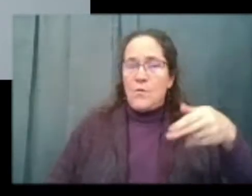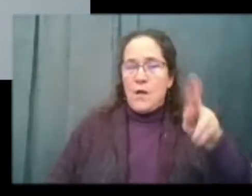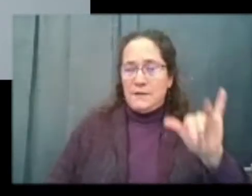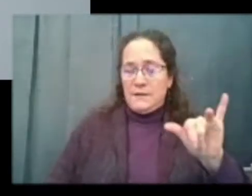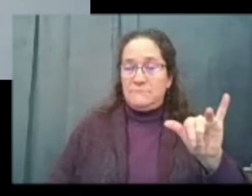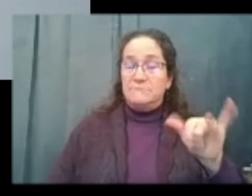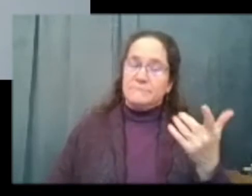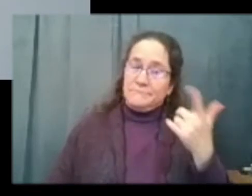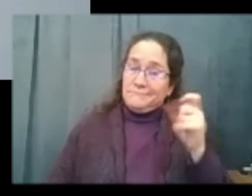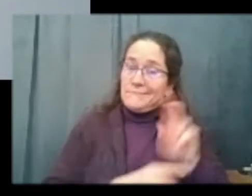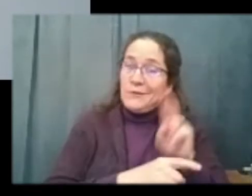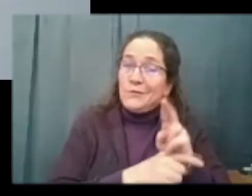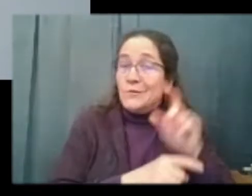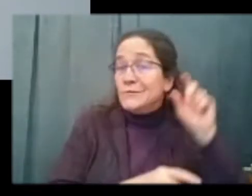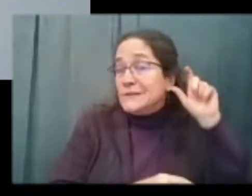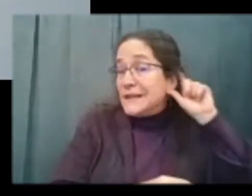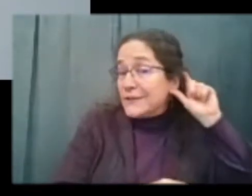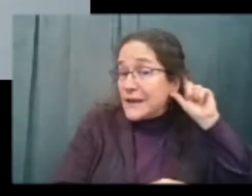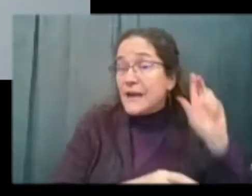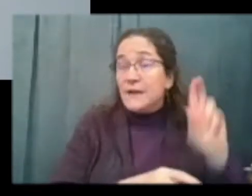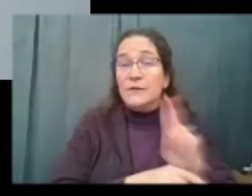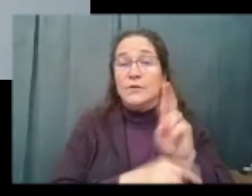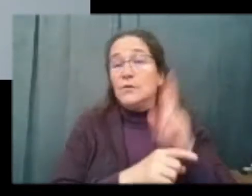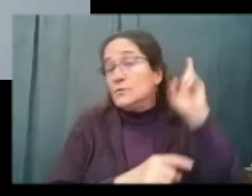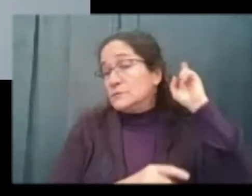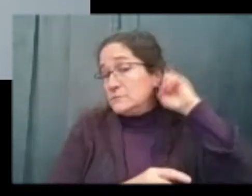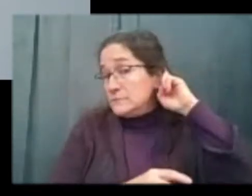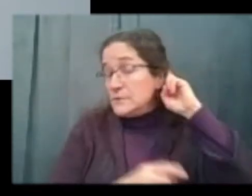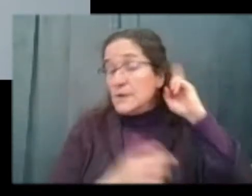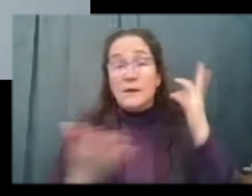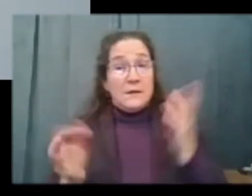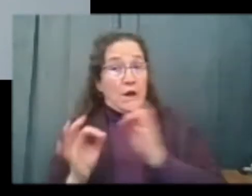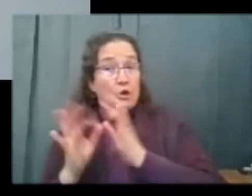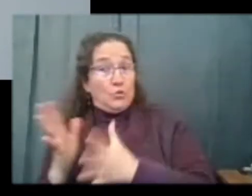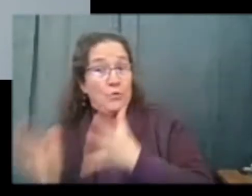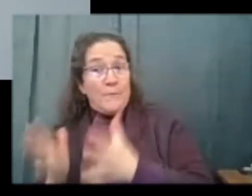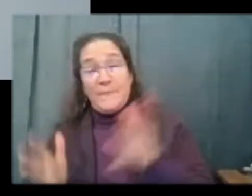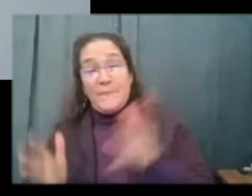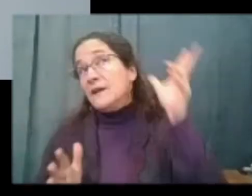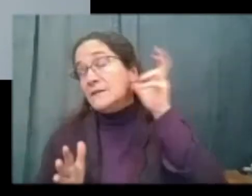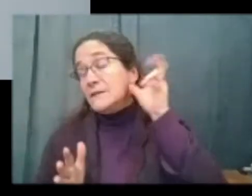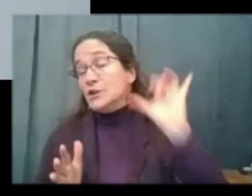implants, or their interpreter may be listening. Introvert needs to have quality audio for them to interpret accurately.